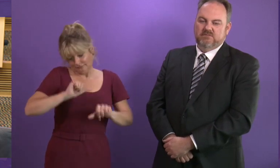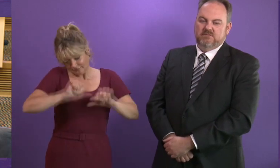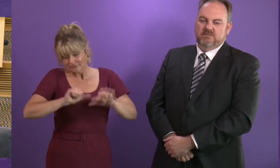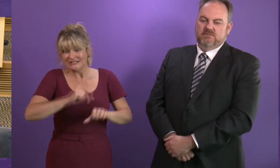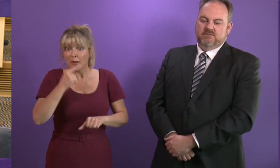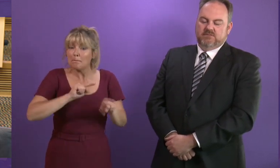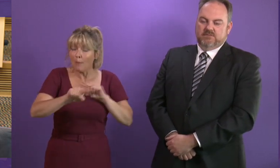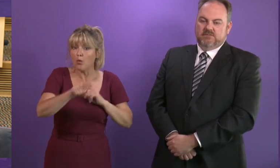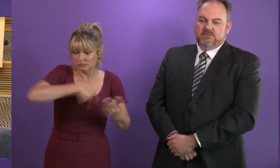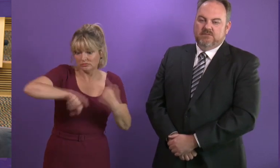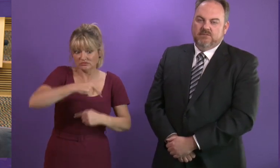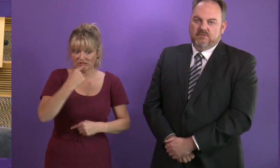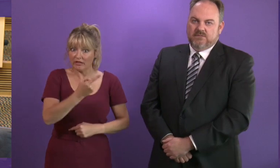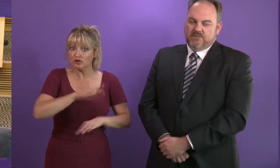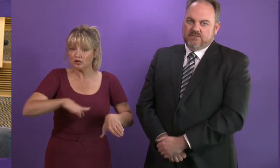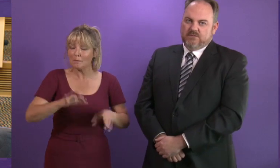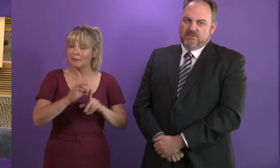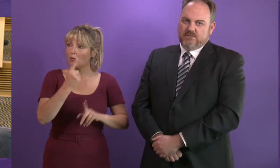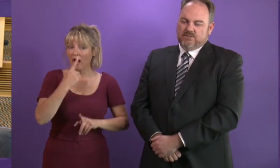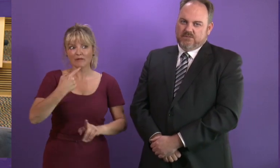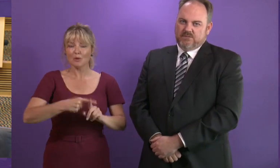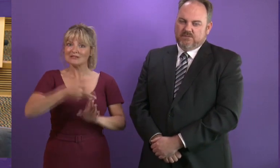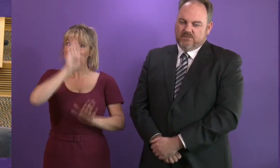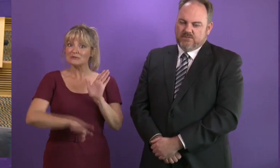experience overall. The review reported that there was “scant evidence” of children